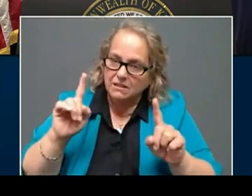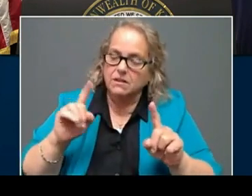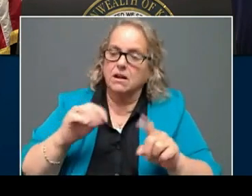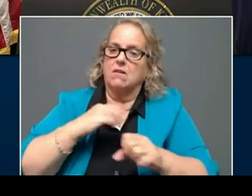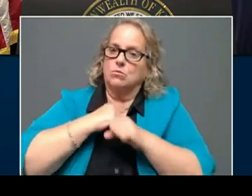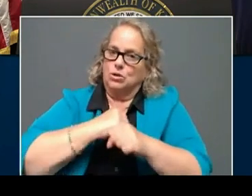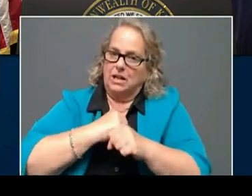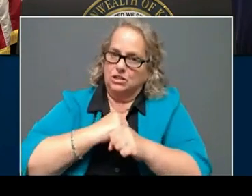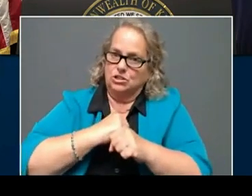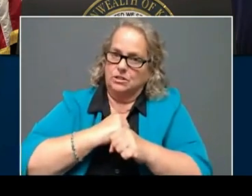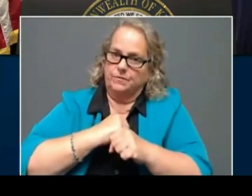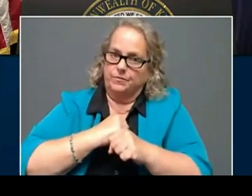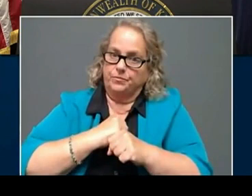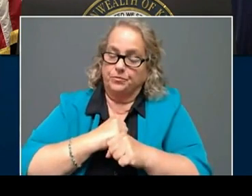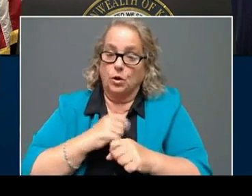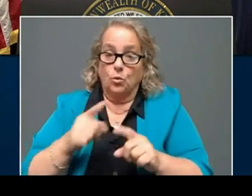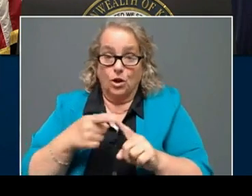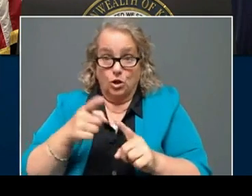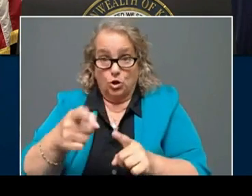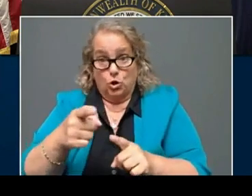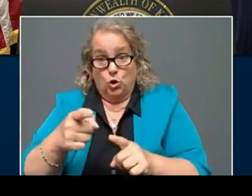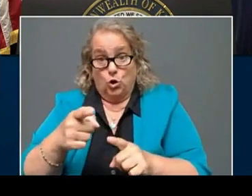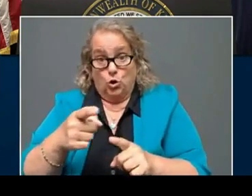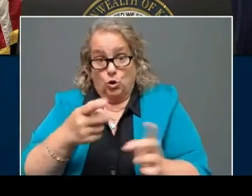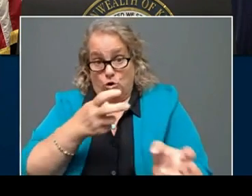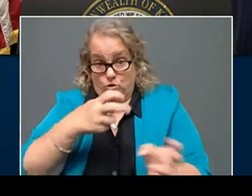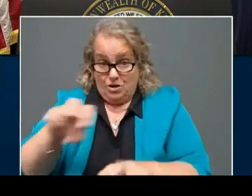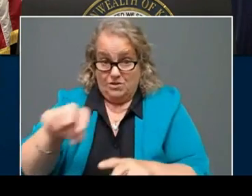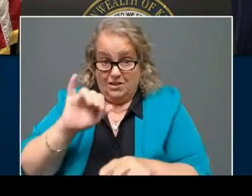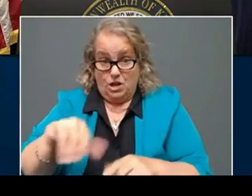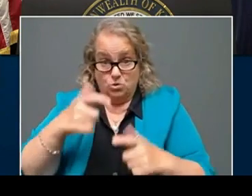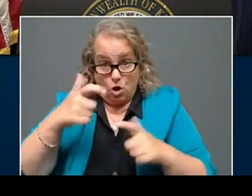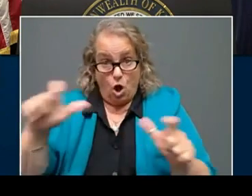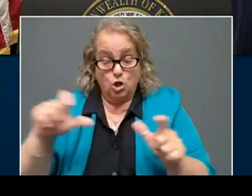translate this to a larger community of people, you talk about relative risk